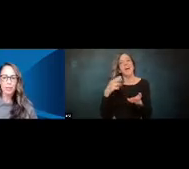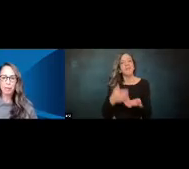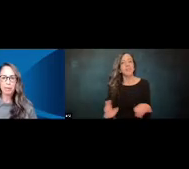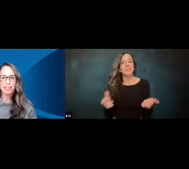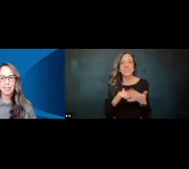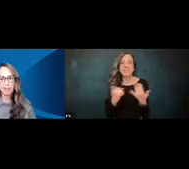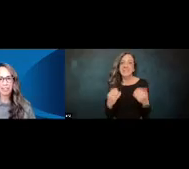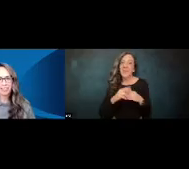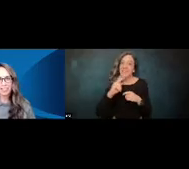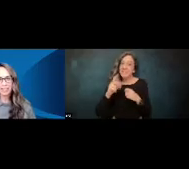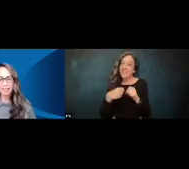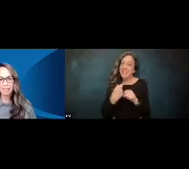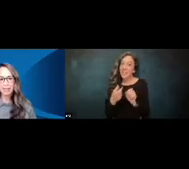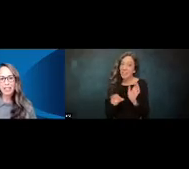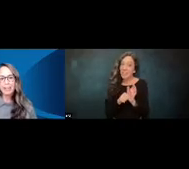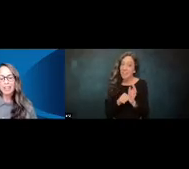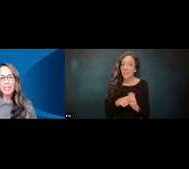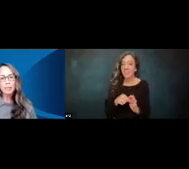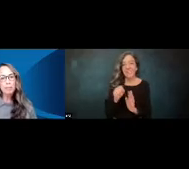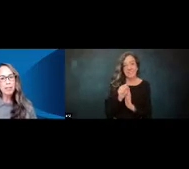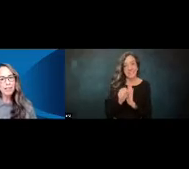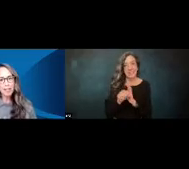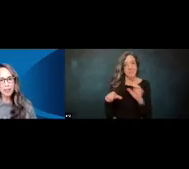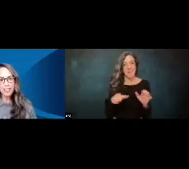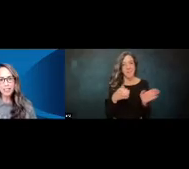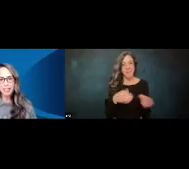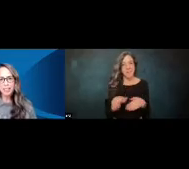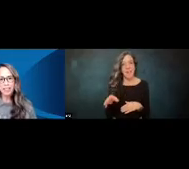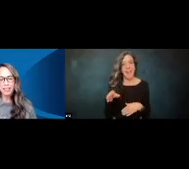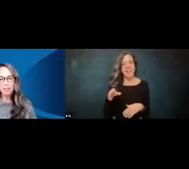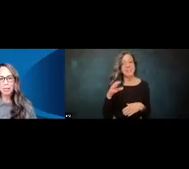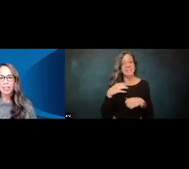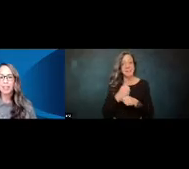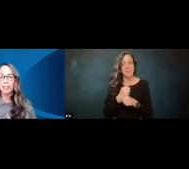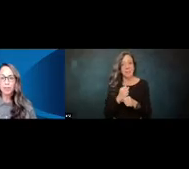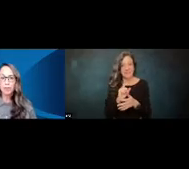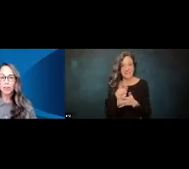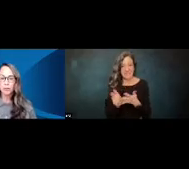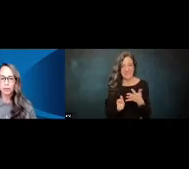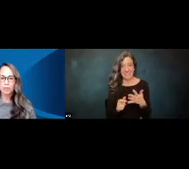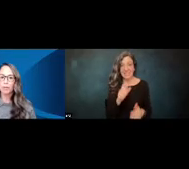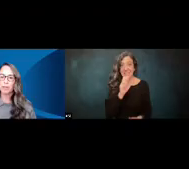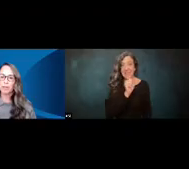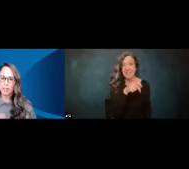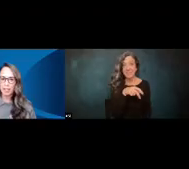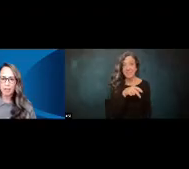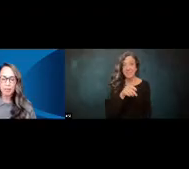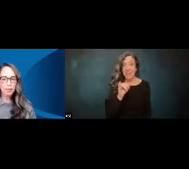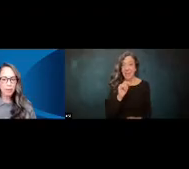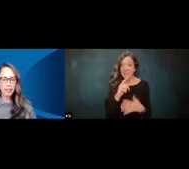performance plan summary series. The SPPI summary series can be a useful tool for learning how the